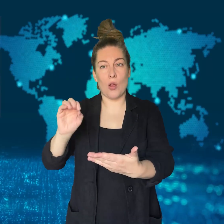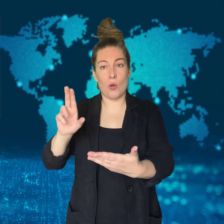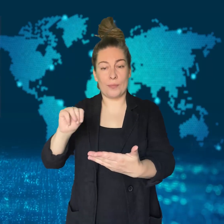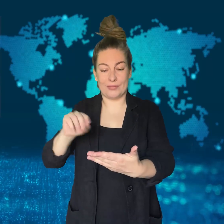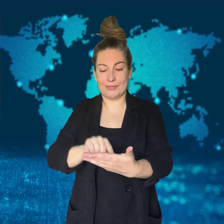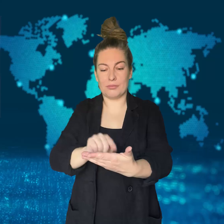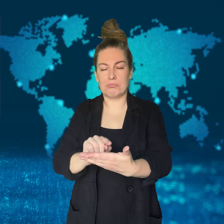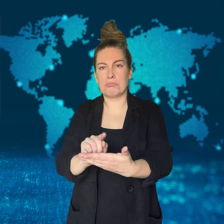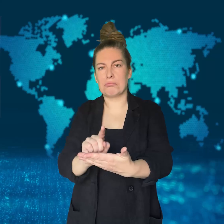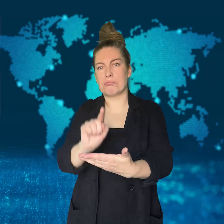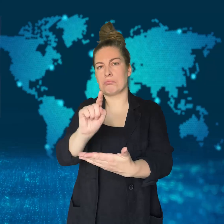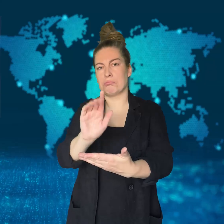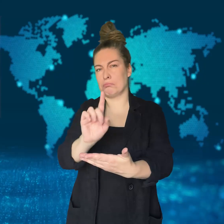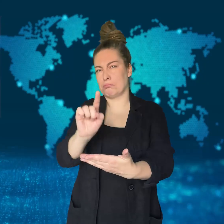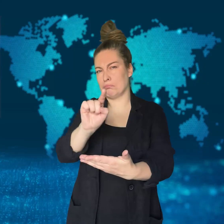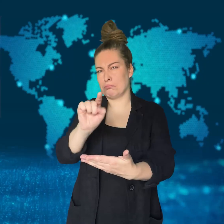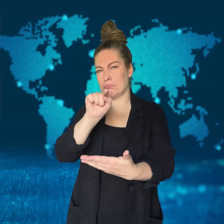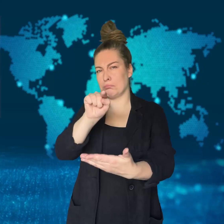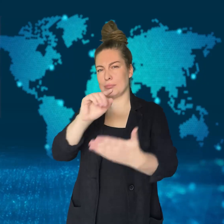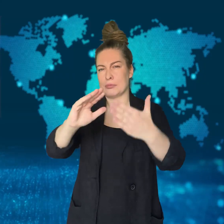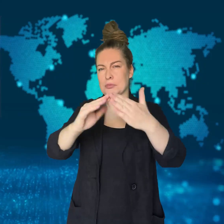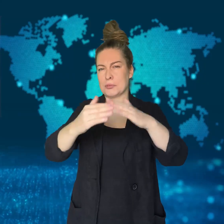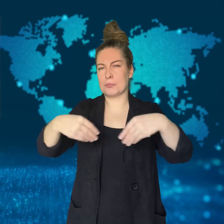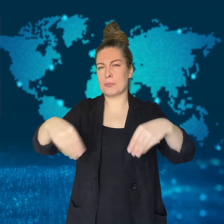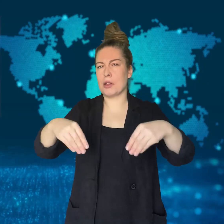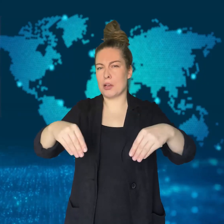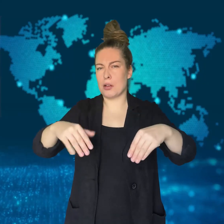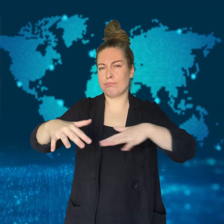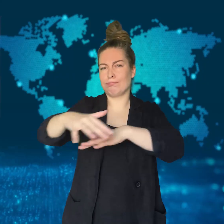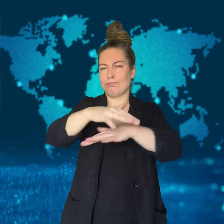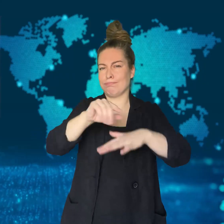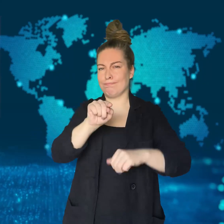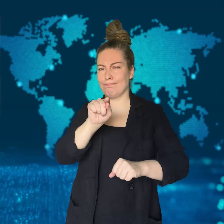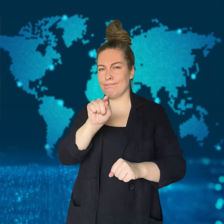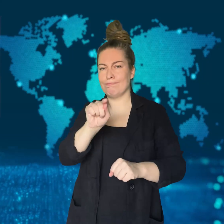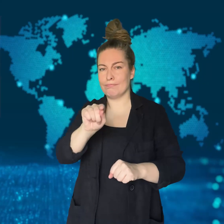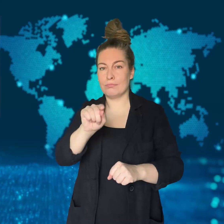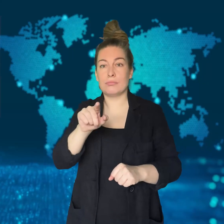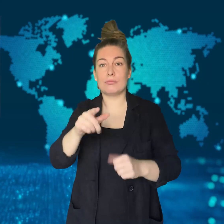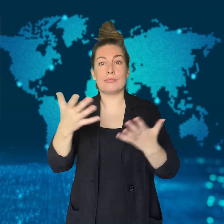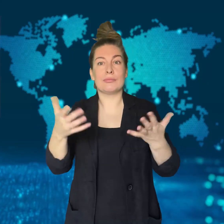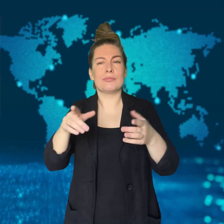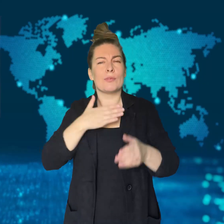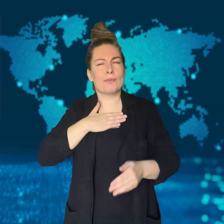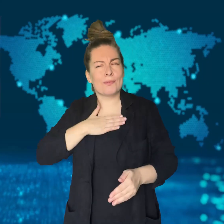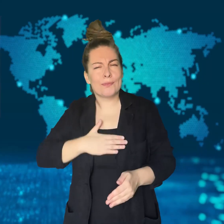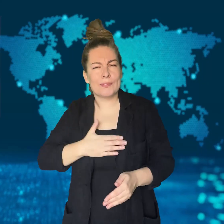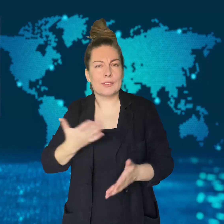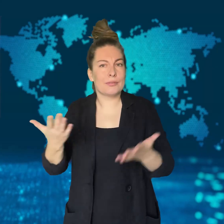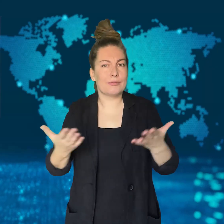In addition to the 23 people killed,